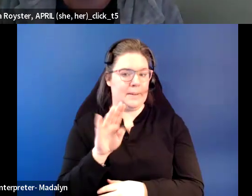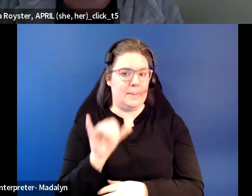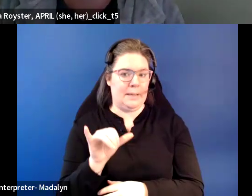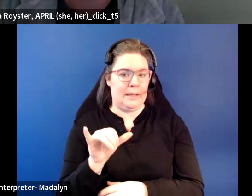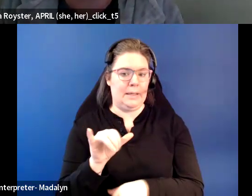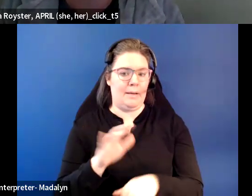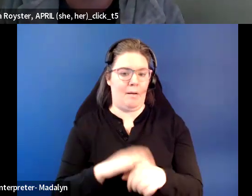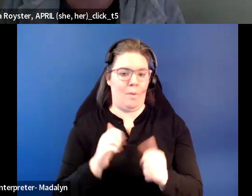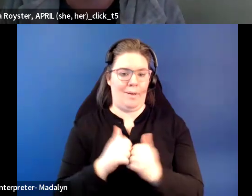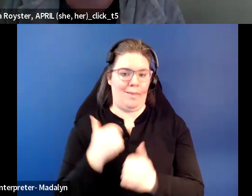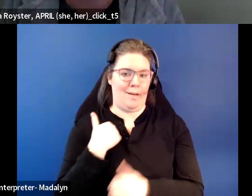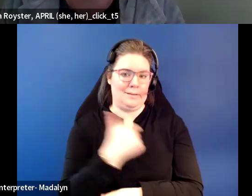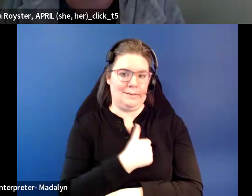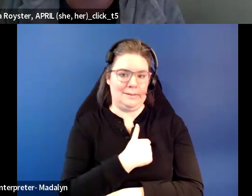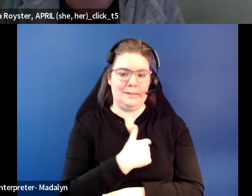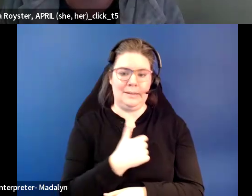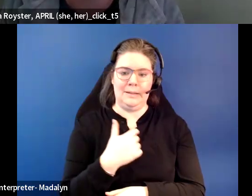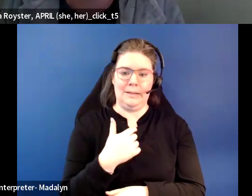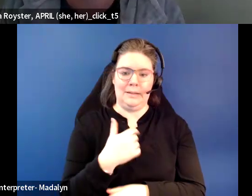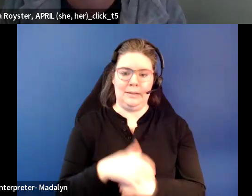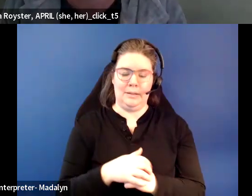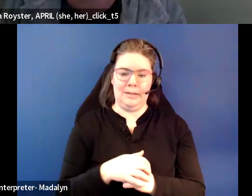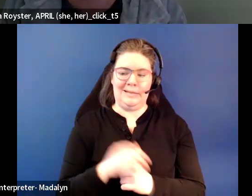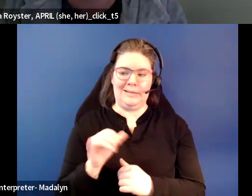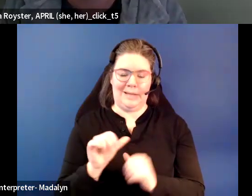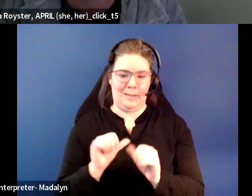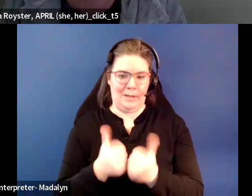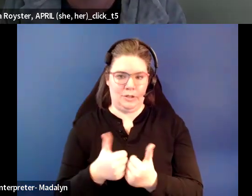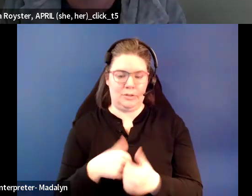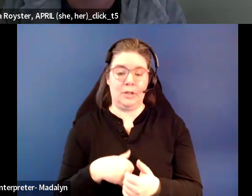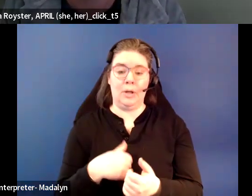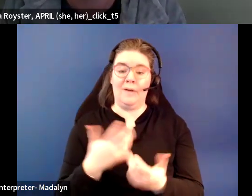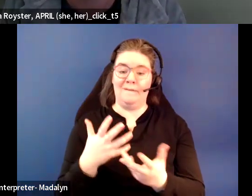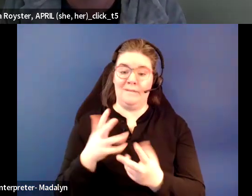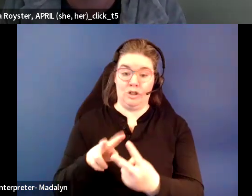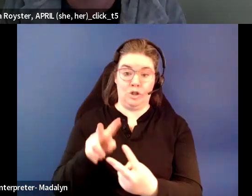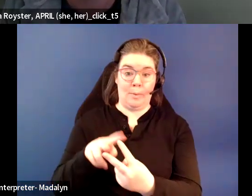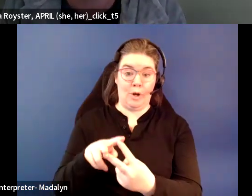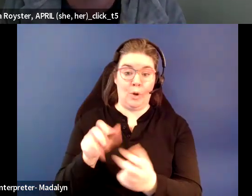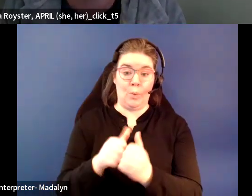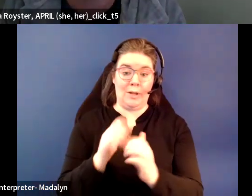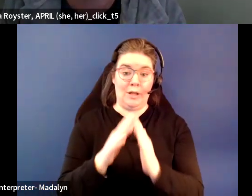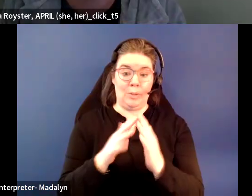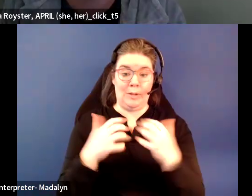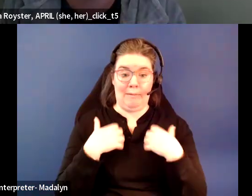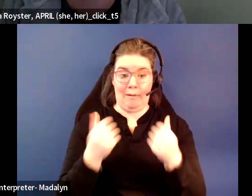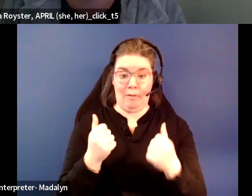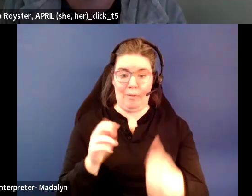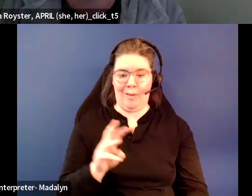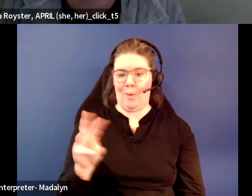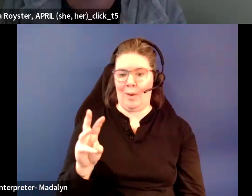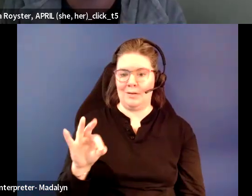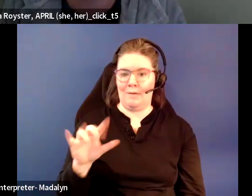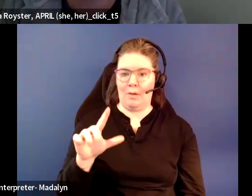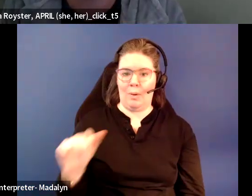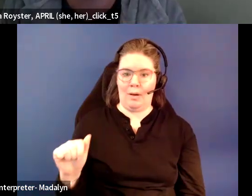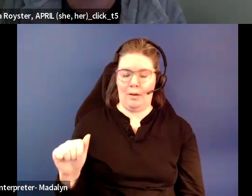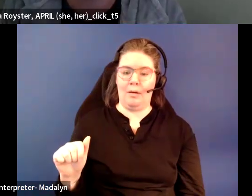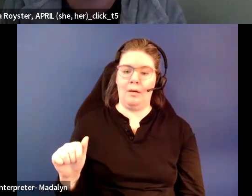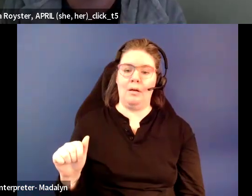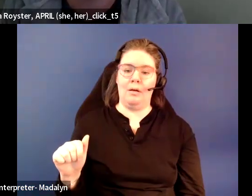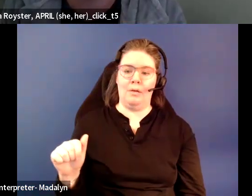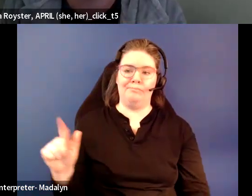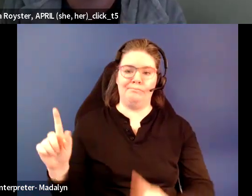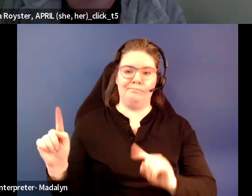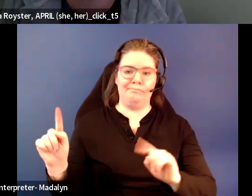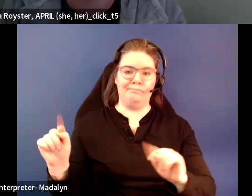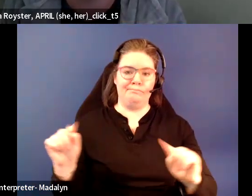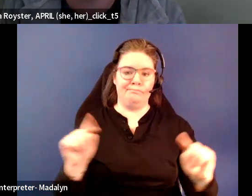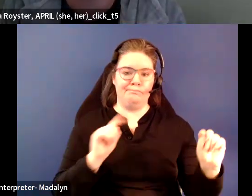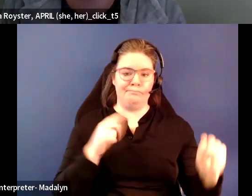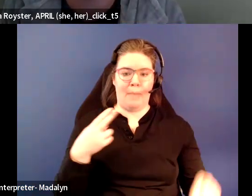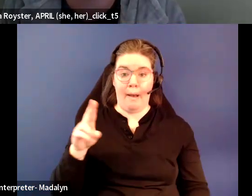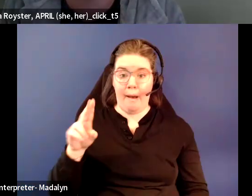Carolyn Grawi: So yeah. So we're the same agency. And so we we have partnered with our community health of Northwest Florida, and they've been going to some of the HUD and senior housing spaces.